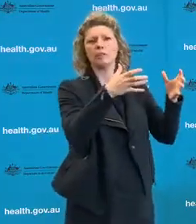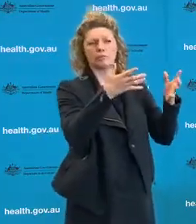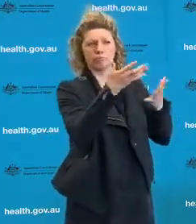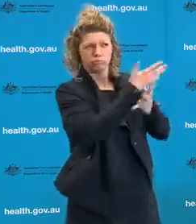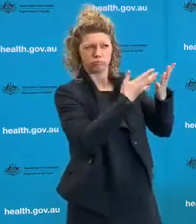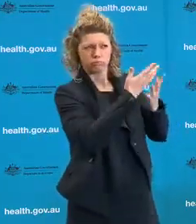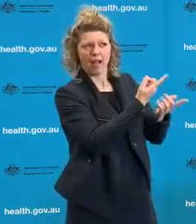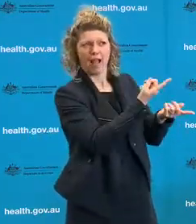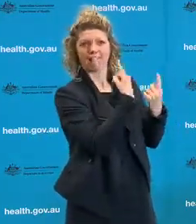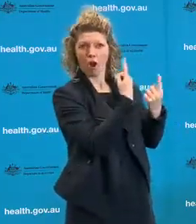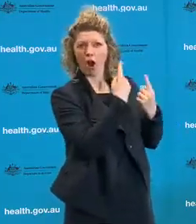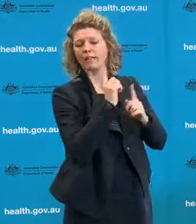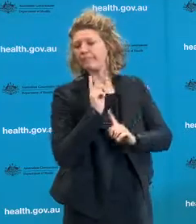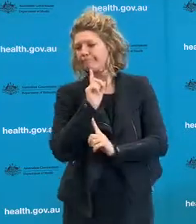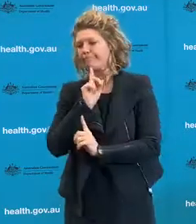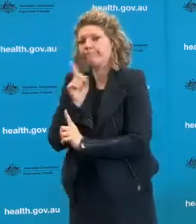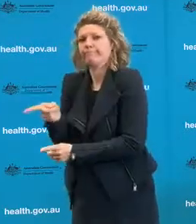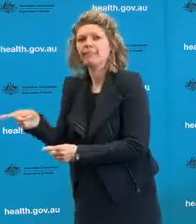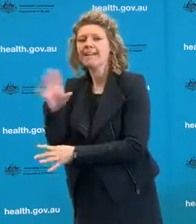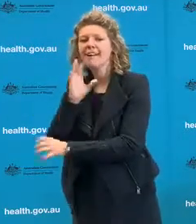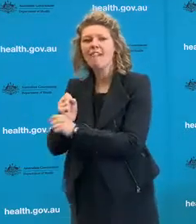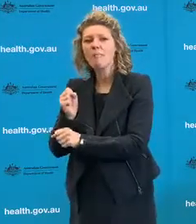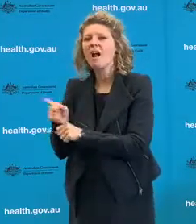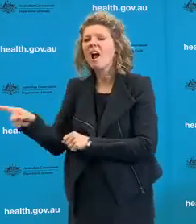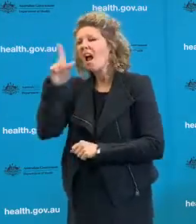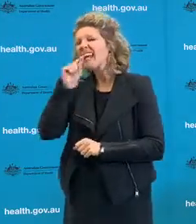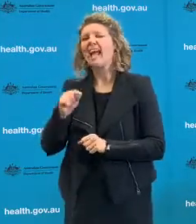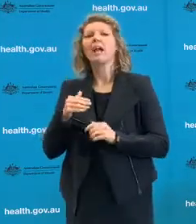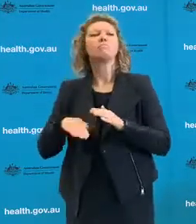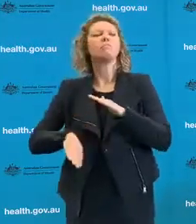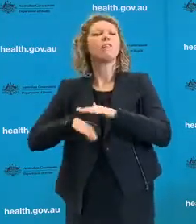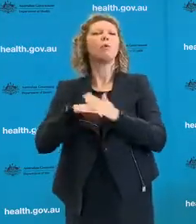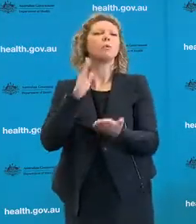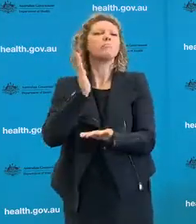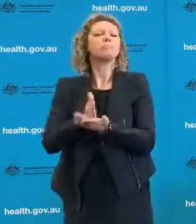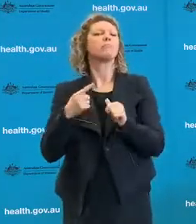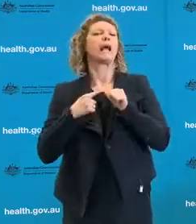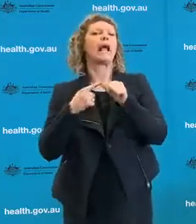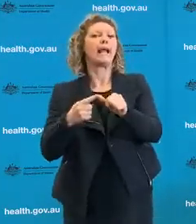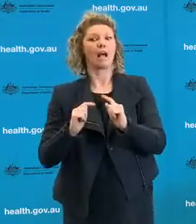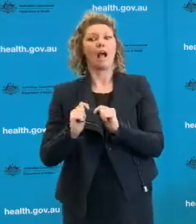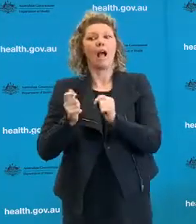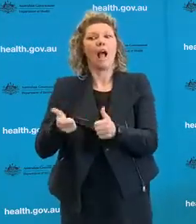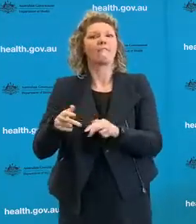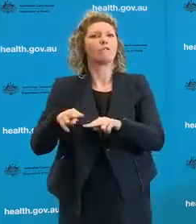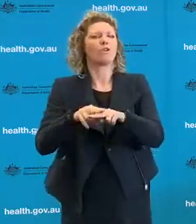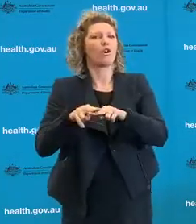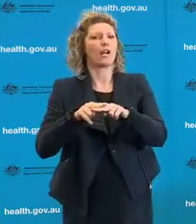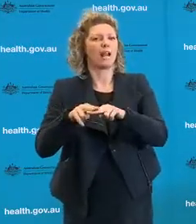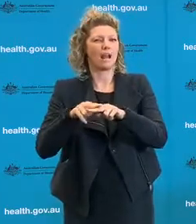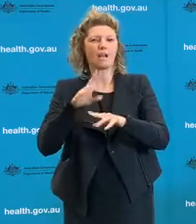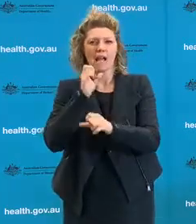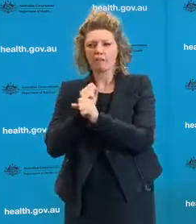give a bit more fulsome response after the National Cabinet has occurred.